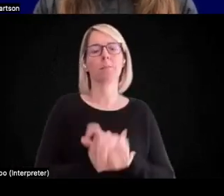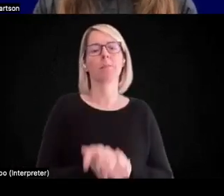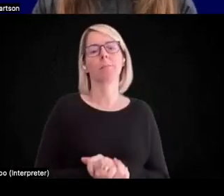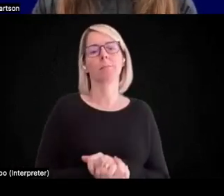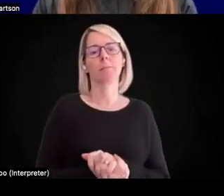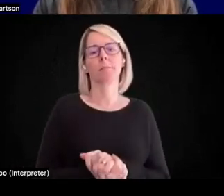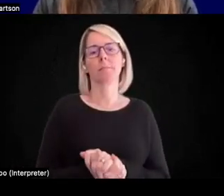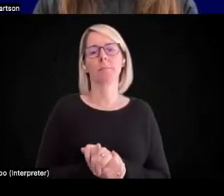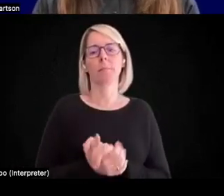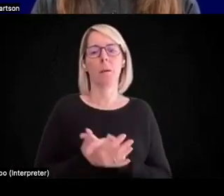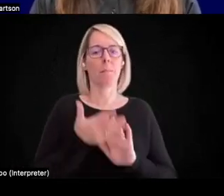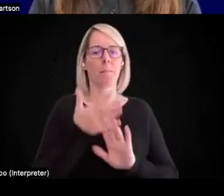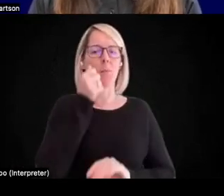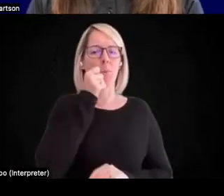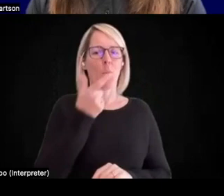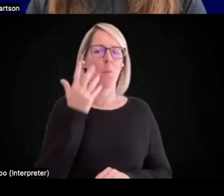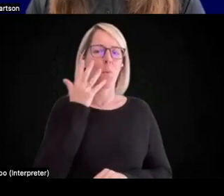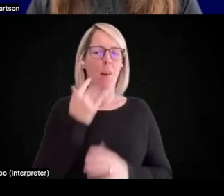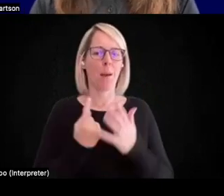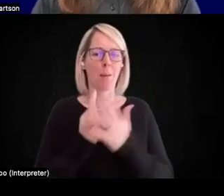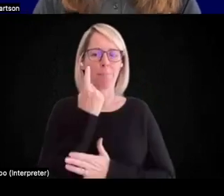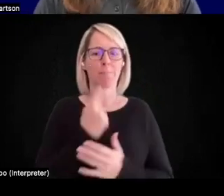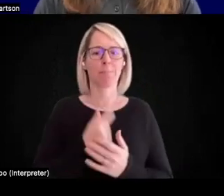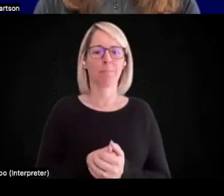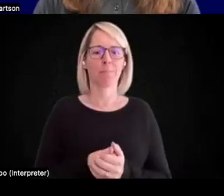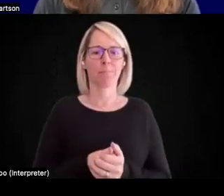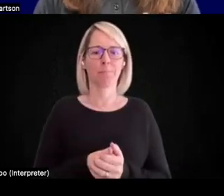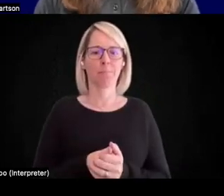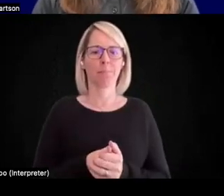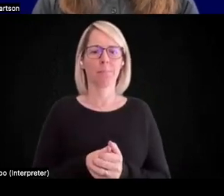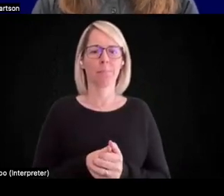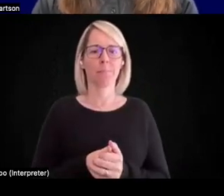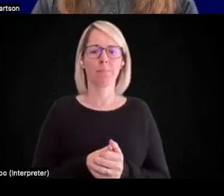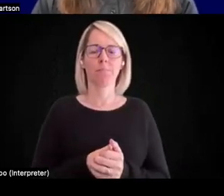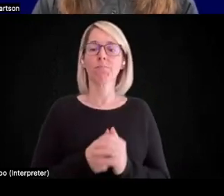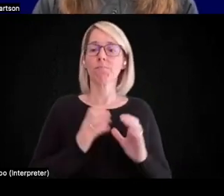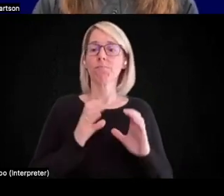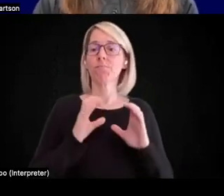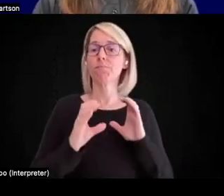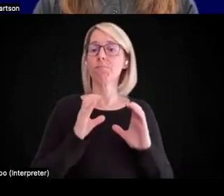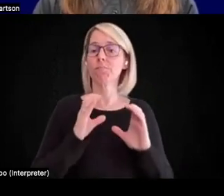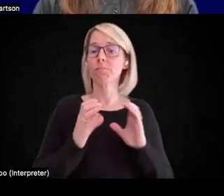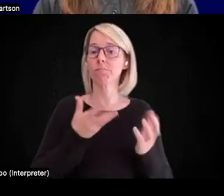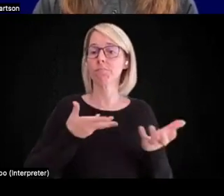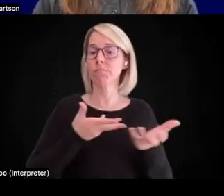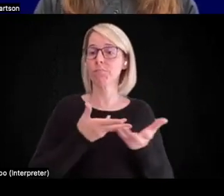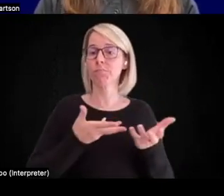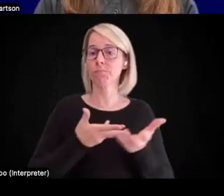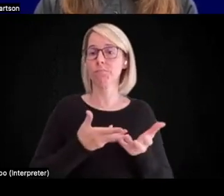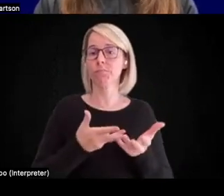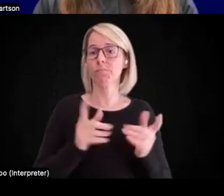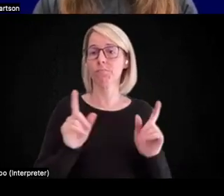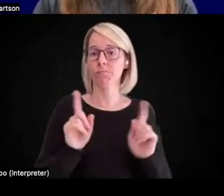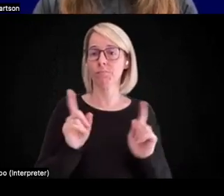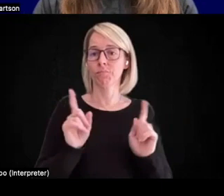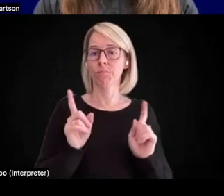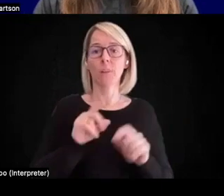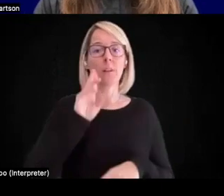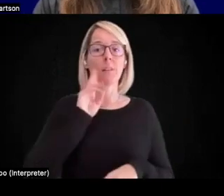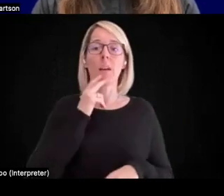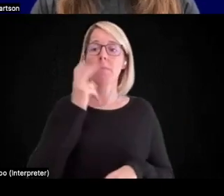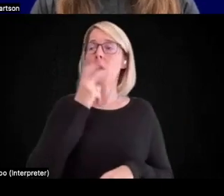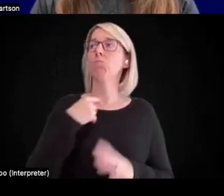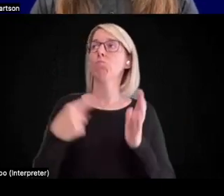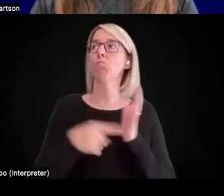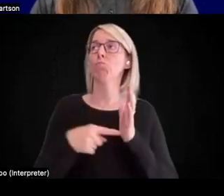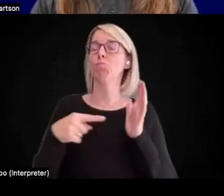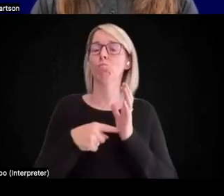attention to it. The conversation goes a bit like this. The deafblind person goes "Toilet",